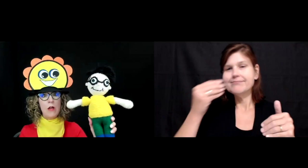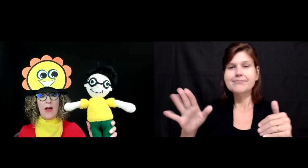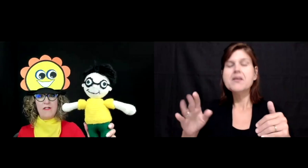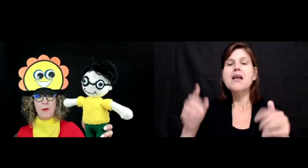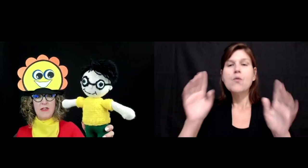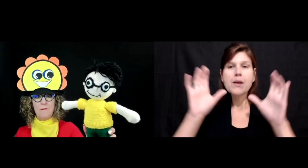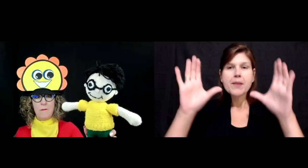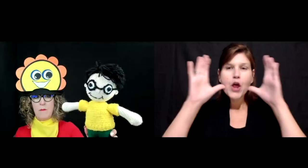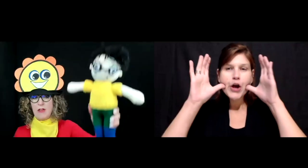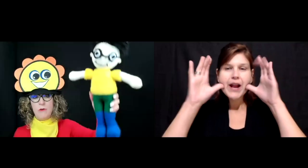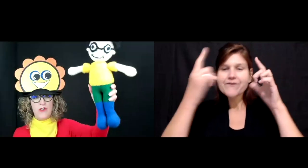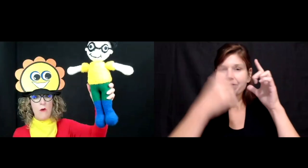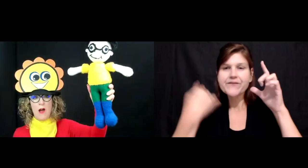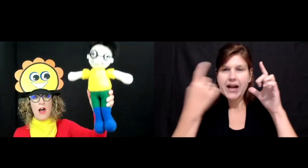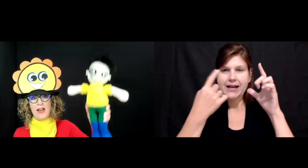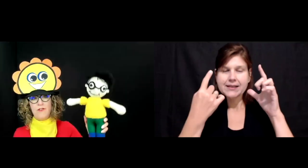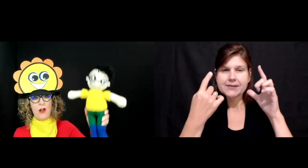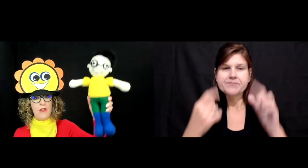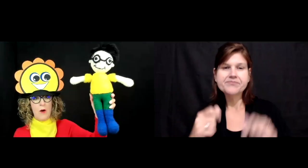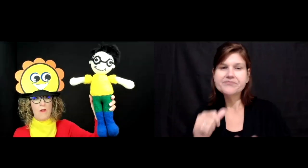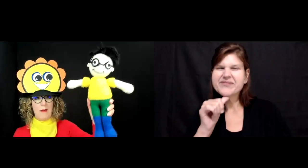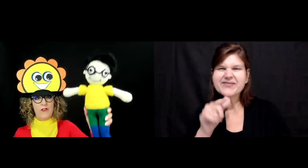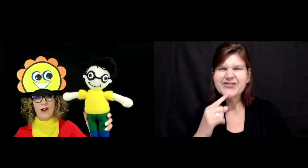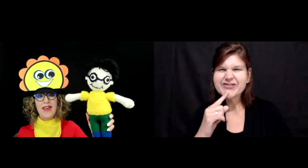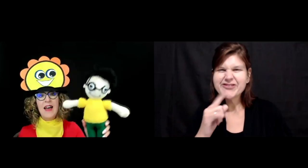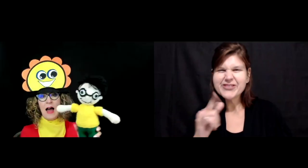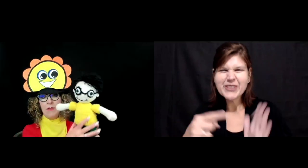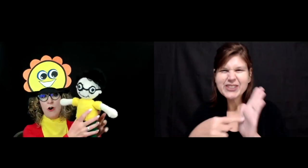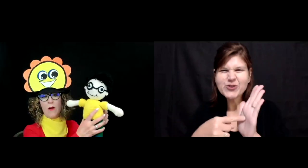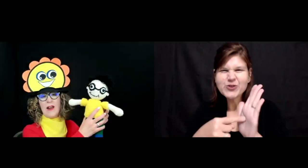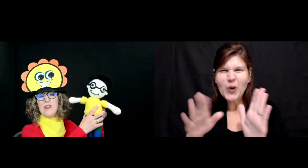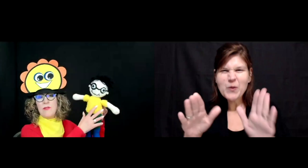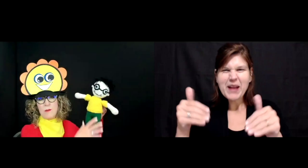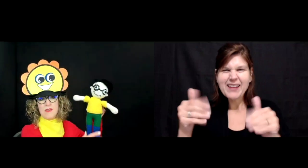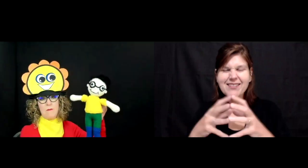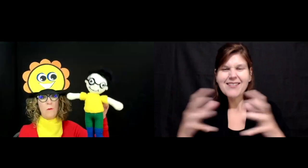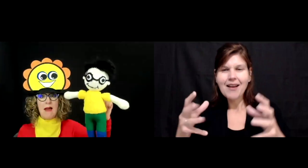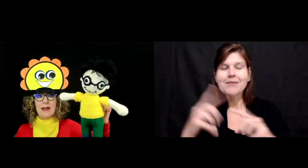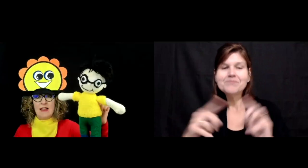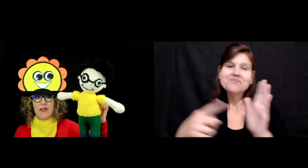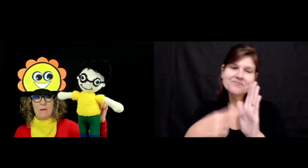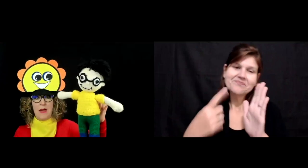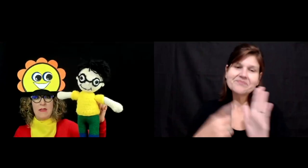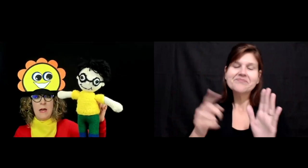So that's the bit I'm, I don't show hardly ever show the whole of him actually. Well I do sometimes, but mainly it's this bit.